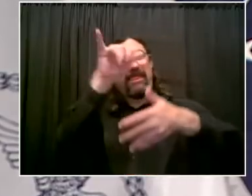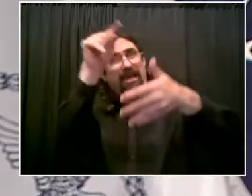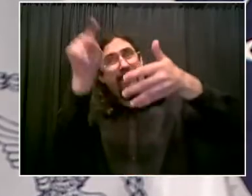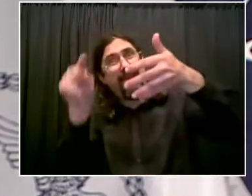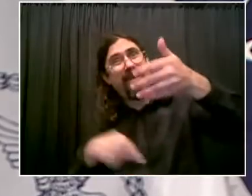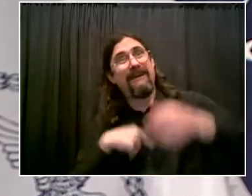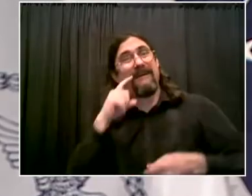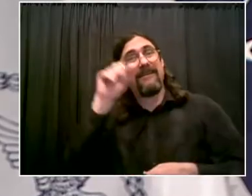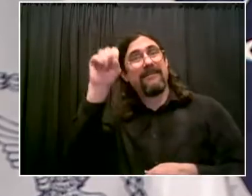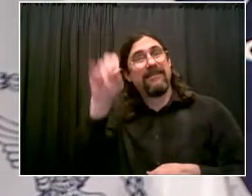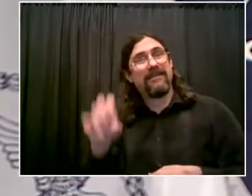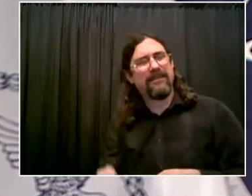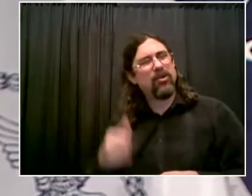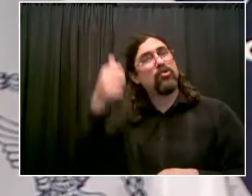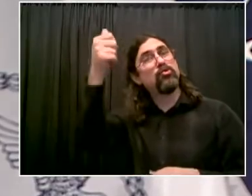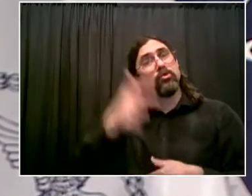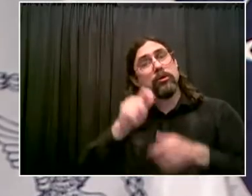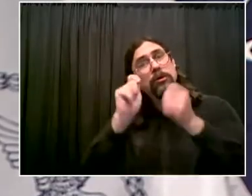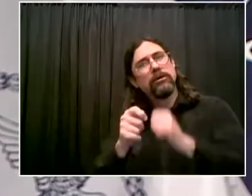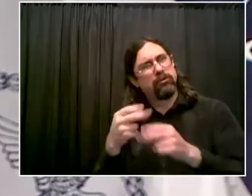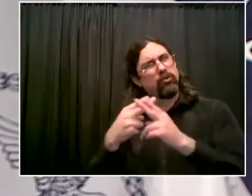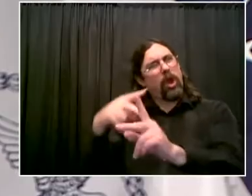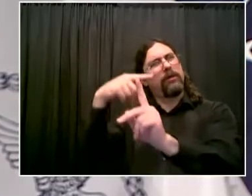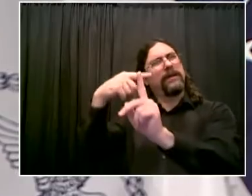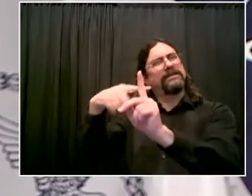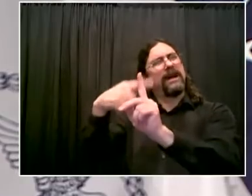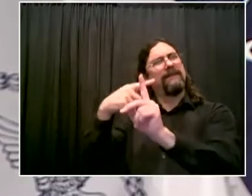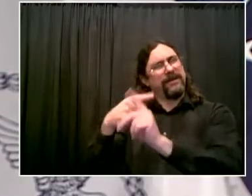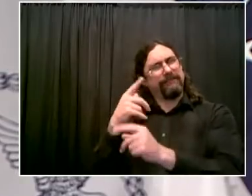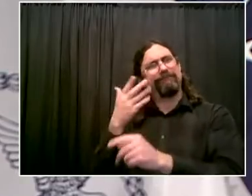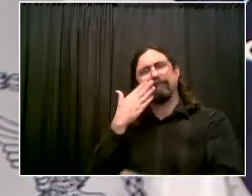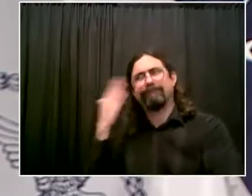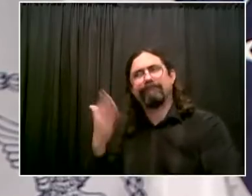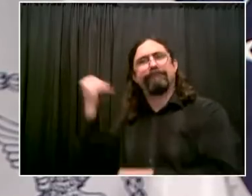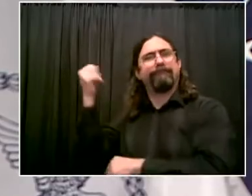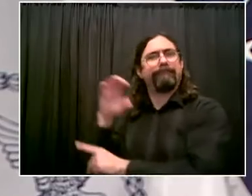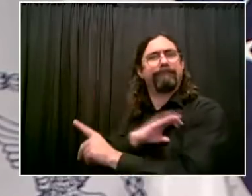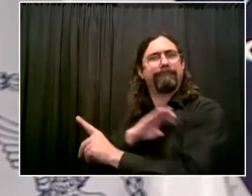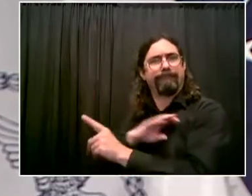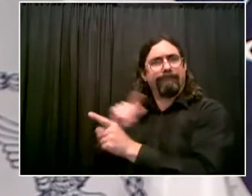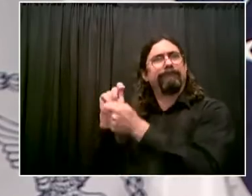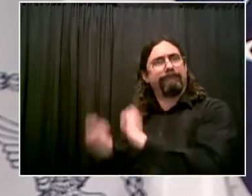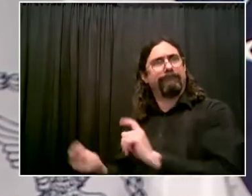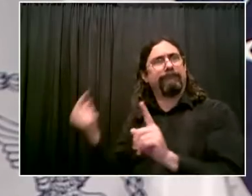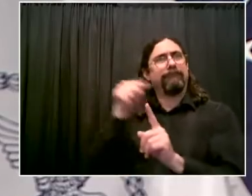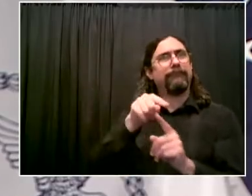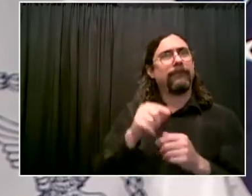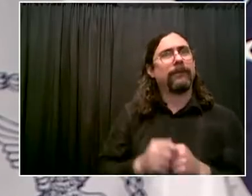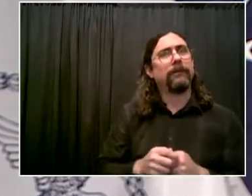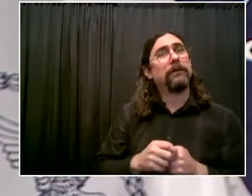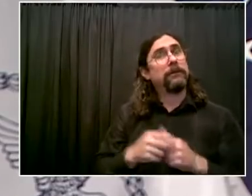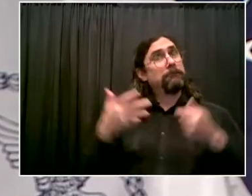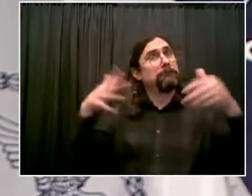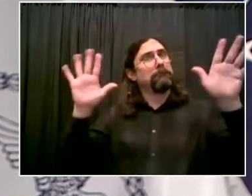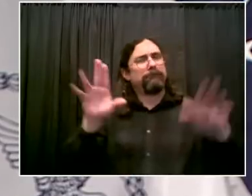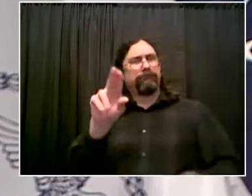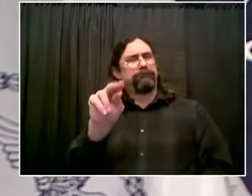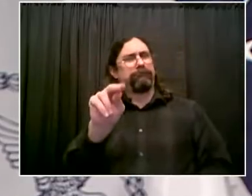THERE IS MORE TO DO. MY ATTITUDE IS, SINCE THE PROTEST LAST YEAR WE BEEN